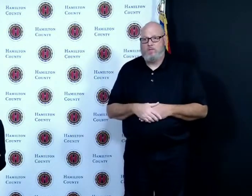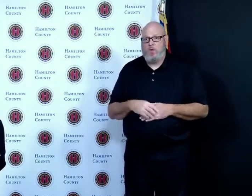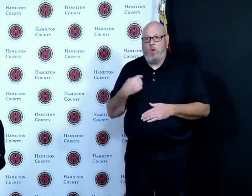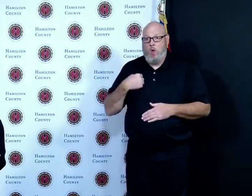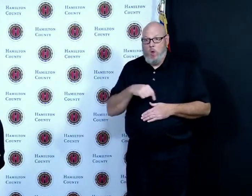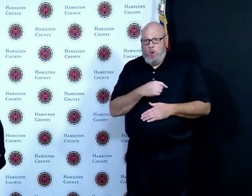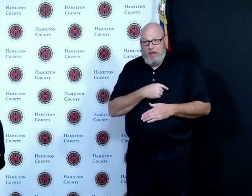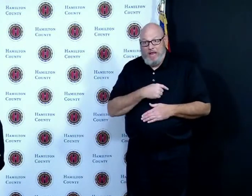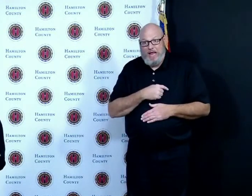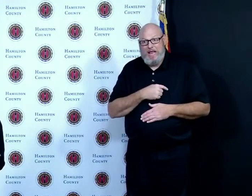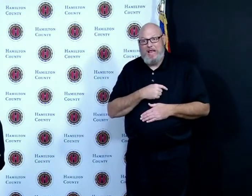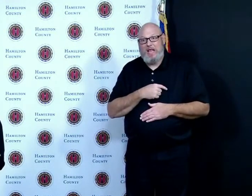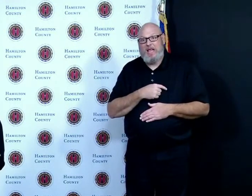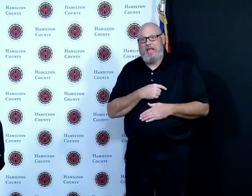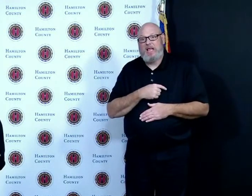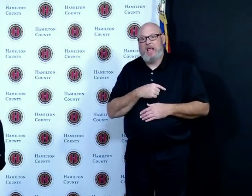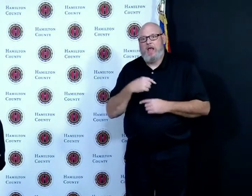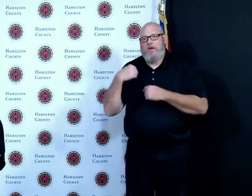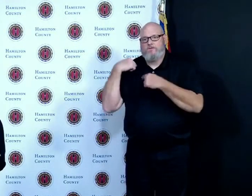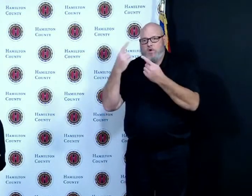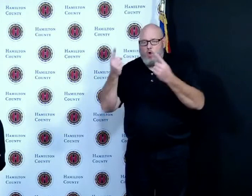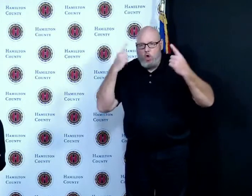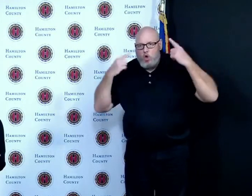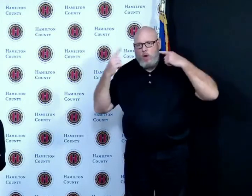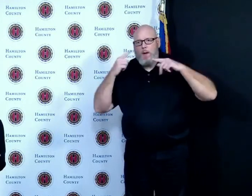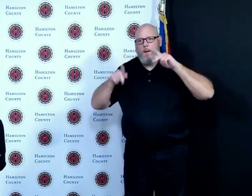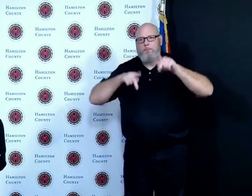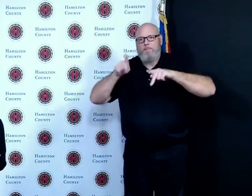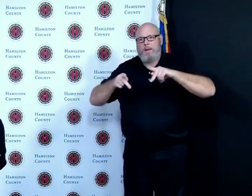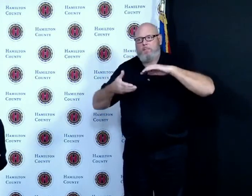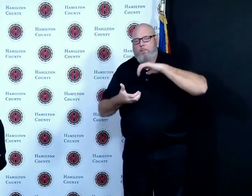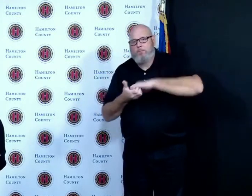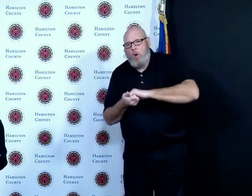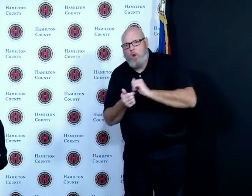you're affiliated with a hospital system go to the hospital system and get in the queue